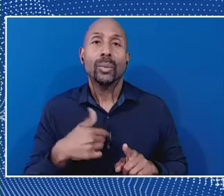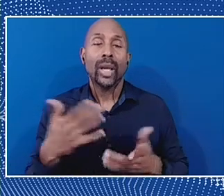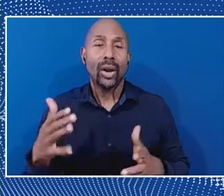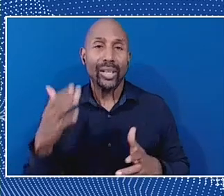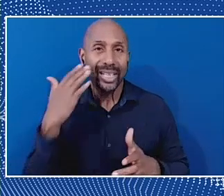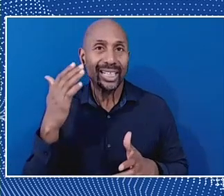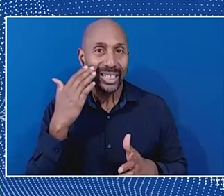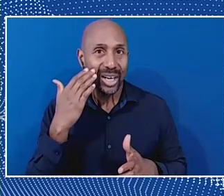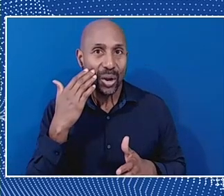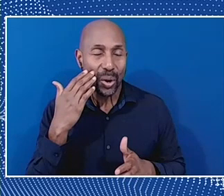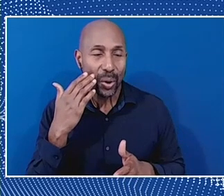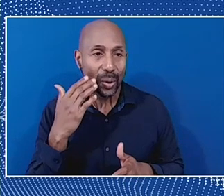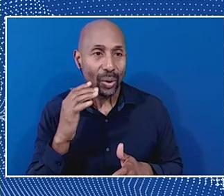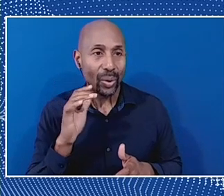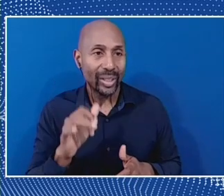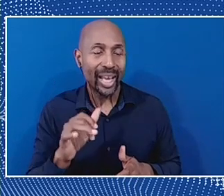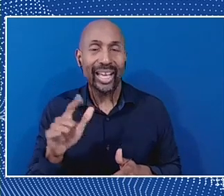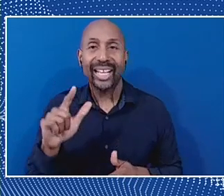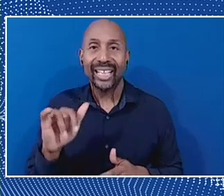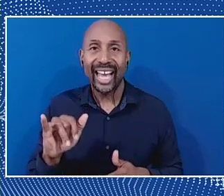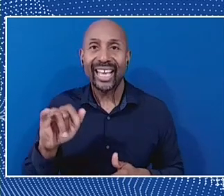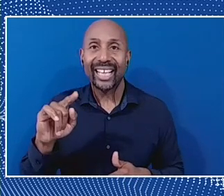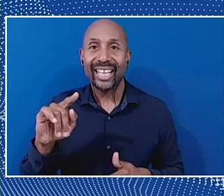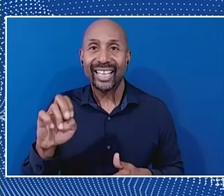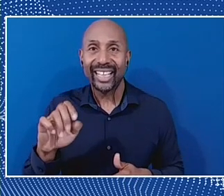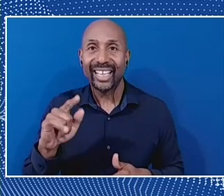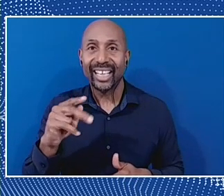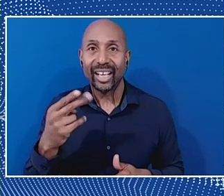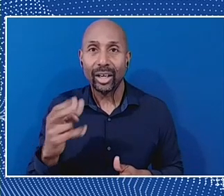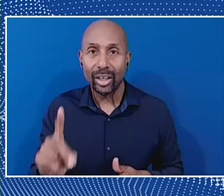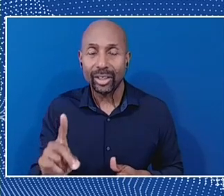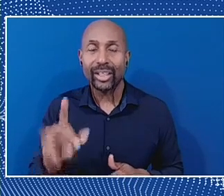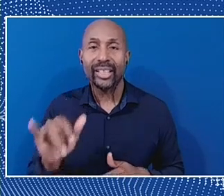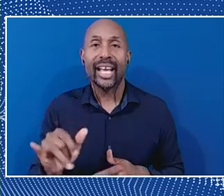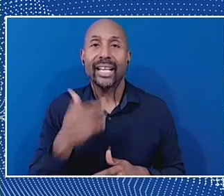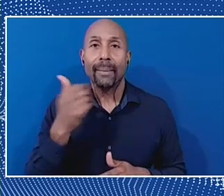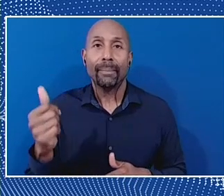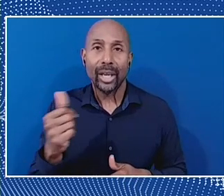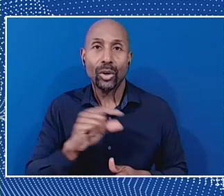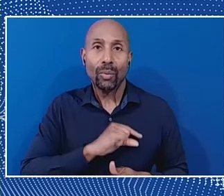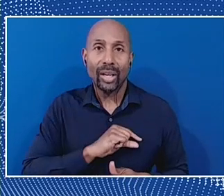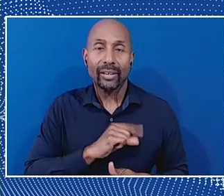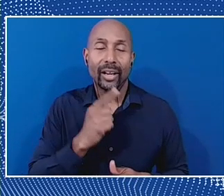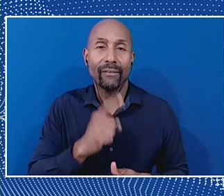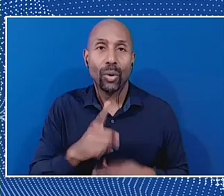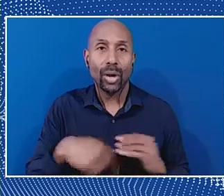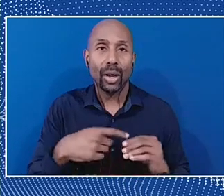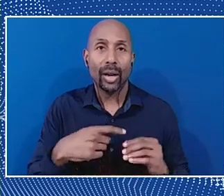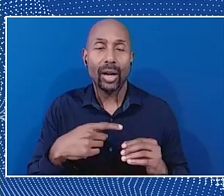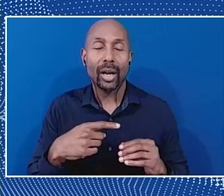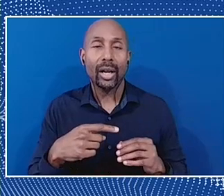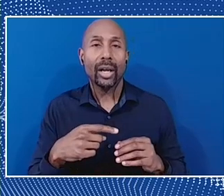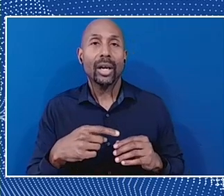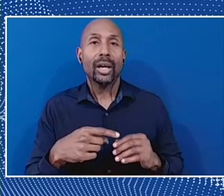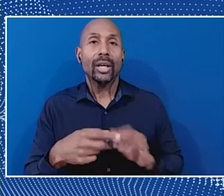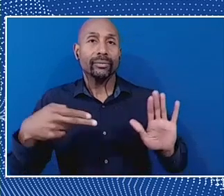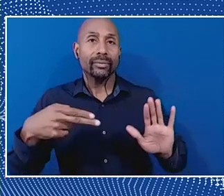borrowers and loan servicing errors, I would just encourage the Department to consider the likelihood of default based